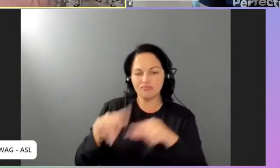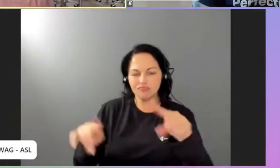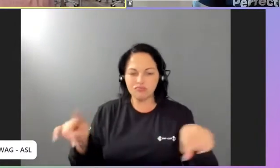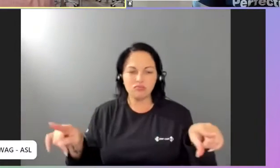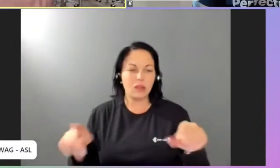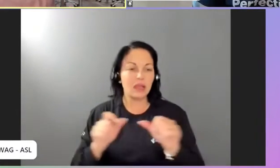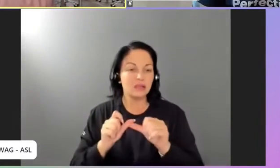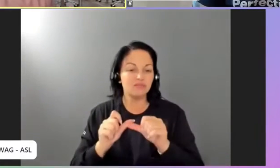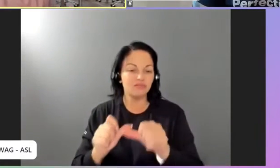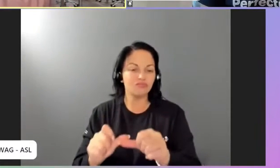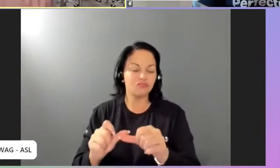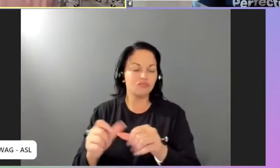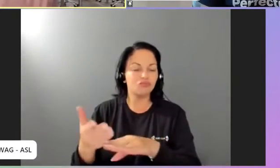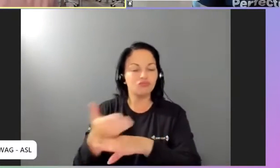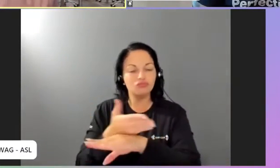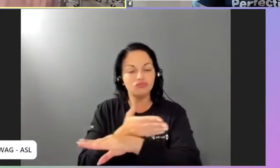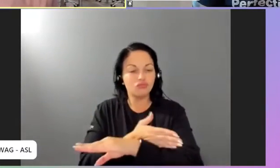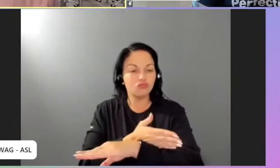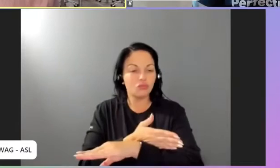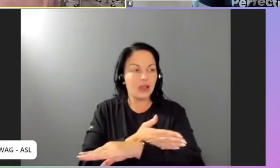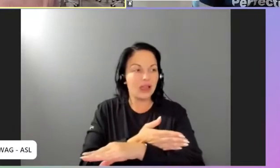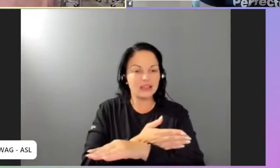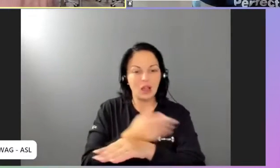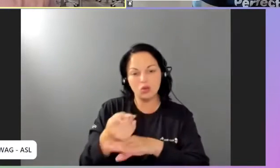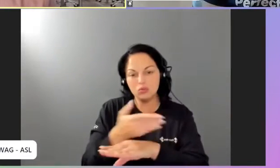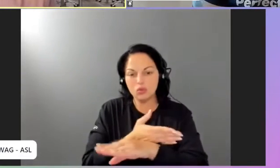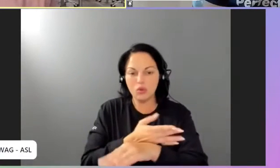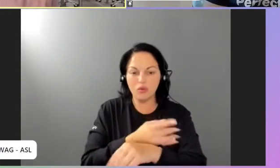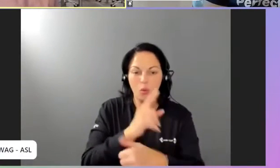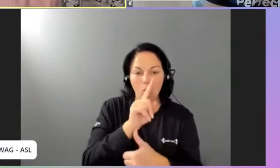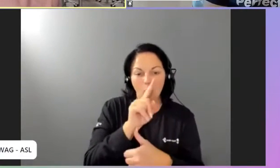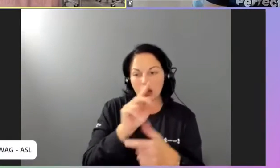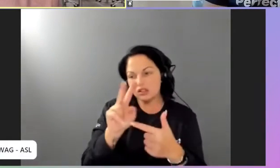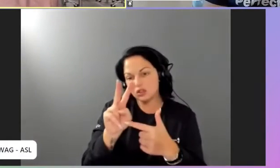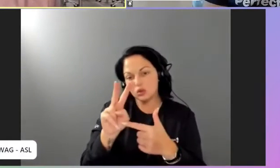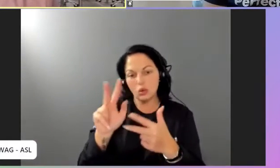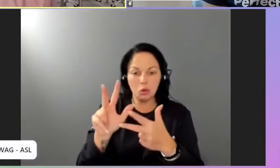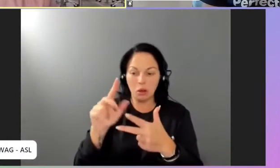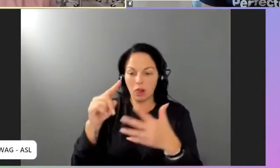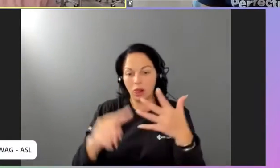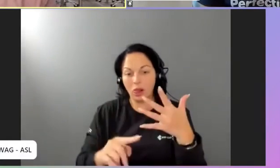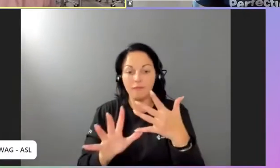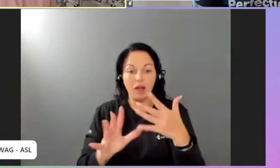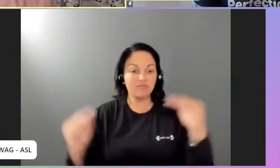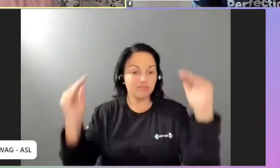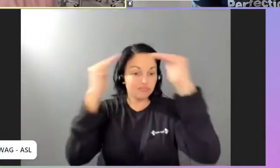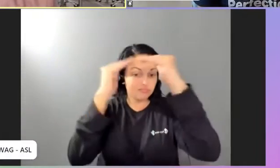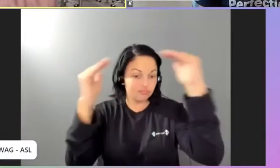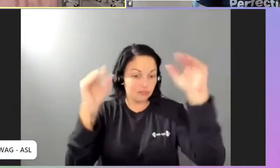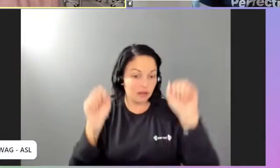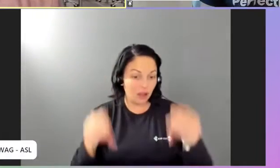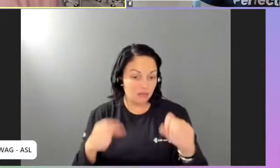those metrics to continuous improvement, quantifying what you're doing across all of these different variables, and using it for continuous